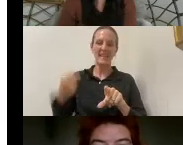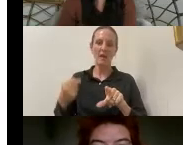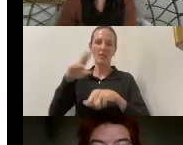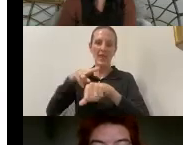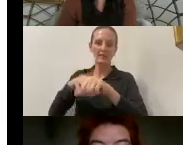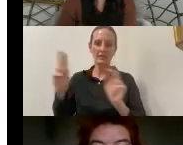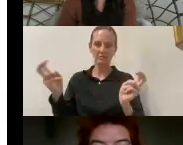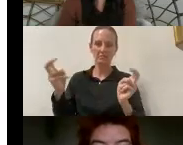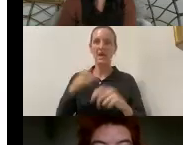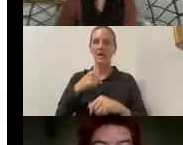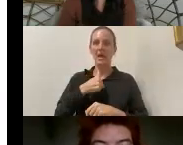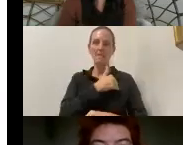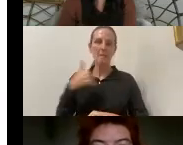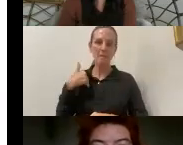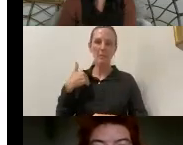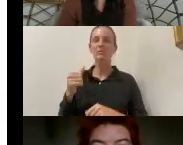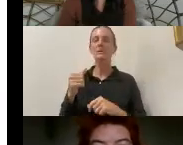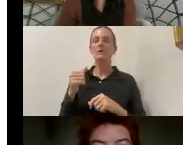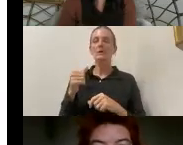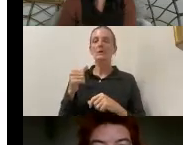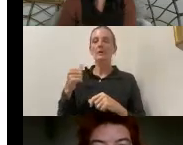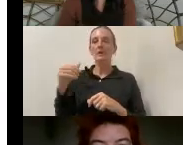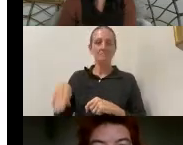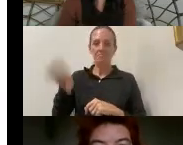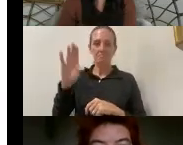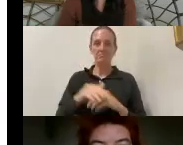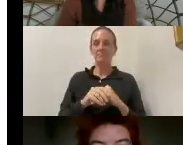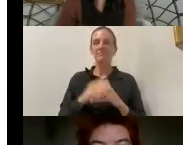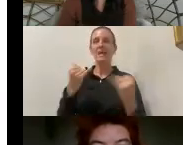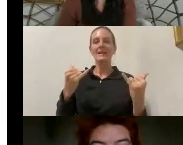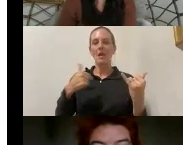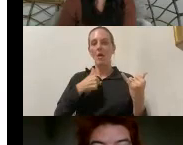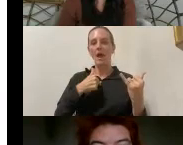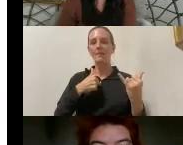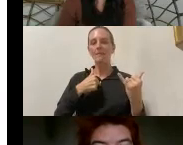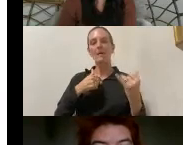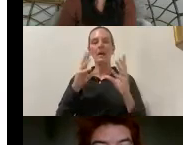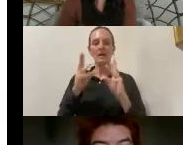I'm working with Climate Justice Coordinators, VIDEA.